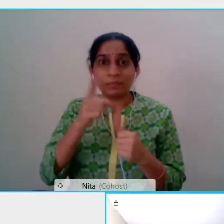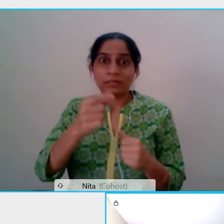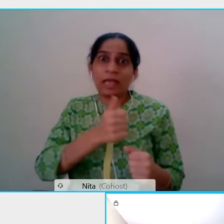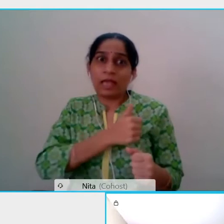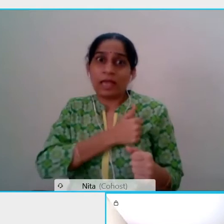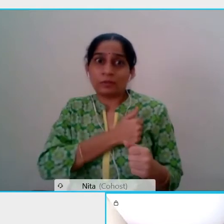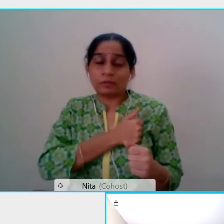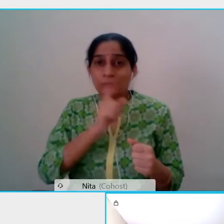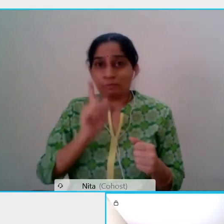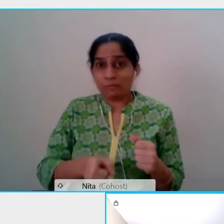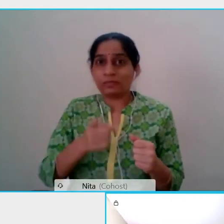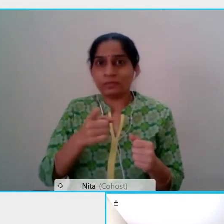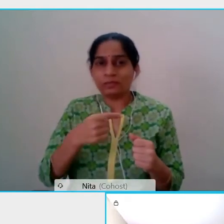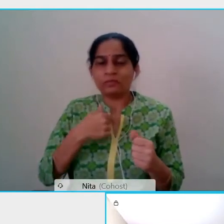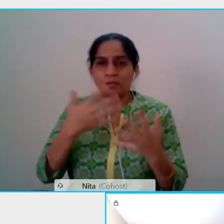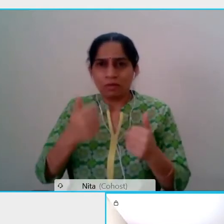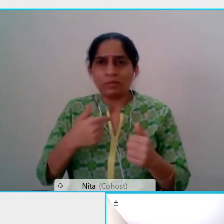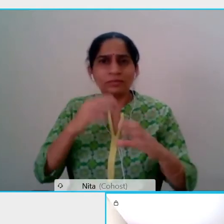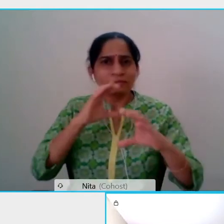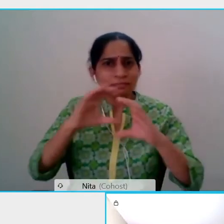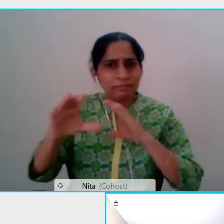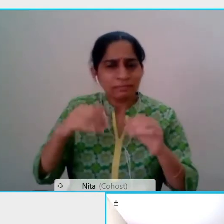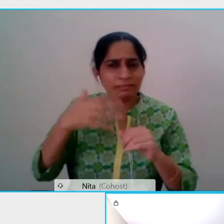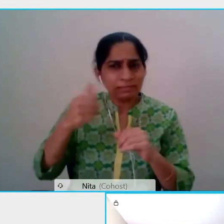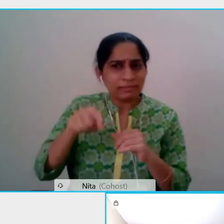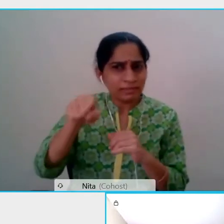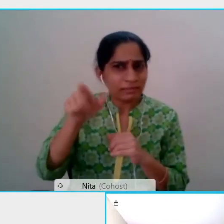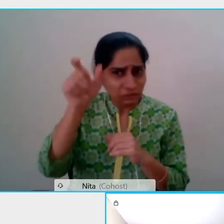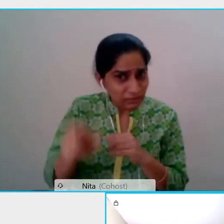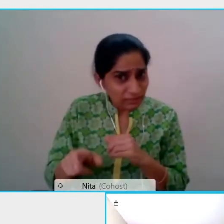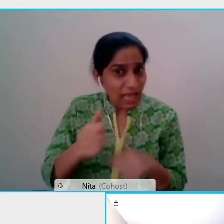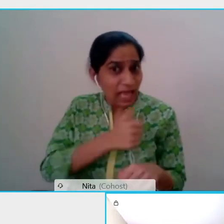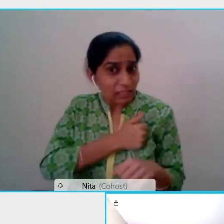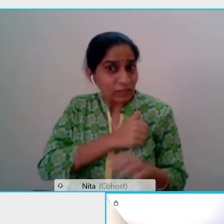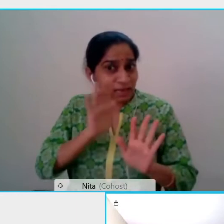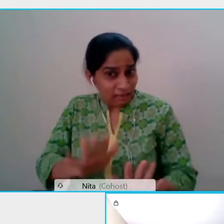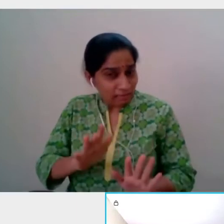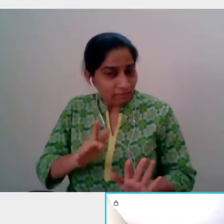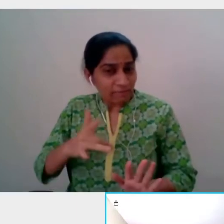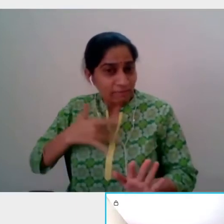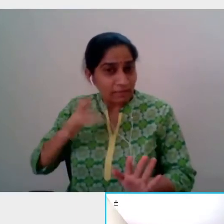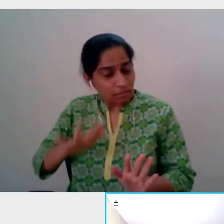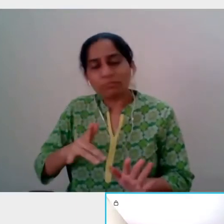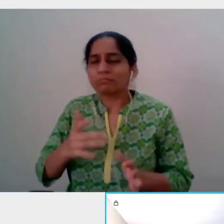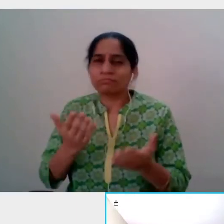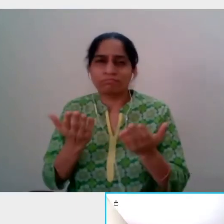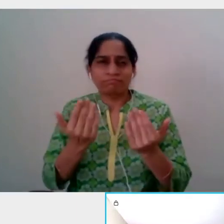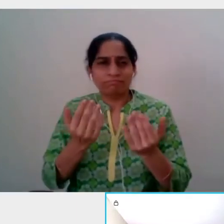want to speak to this sign to this communicate with this person you also have the ability to